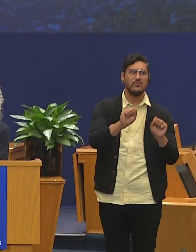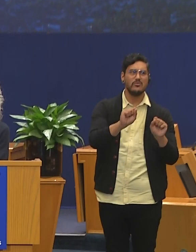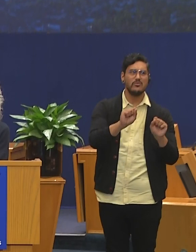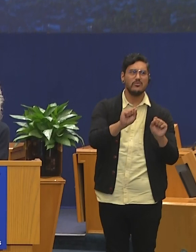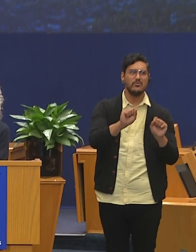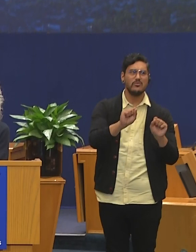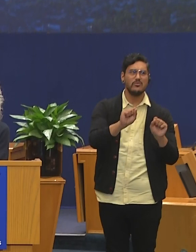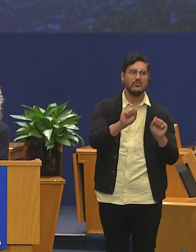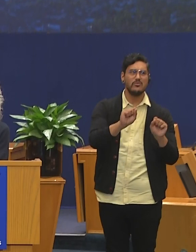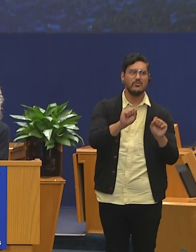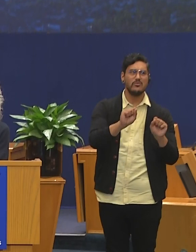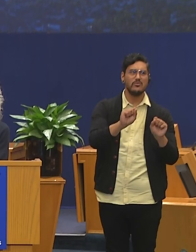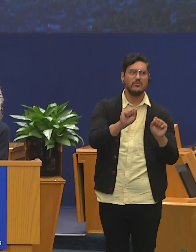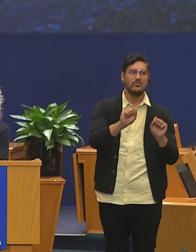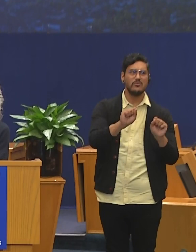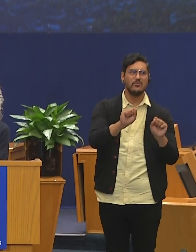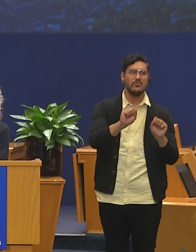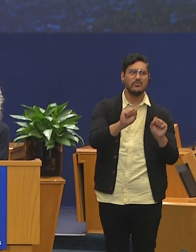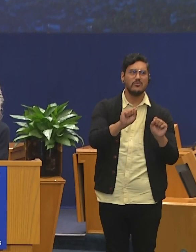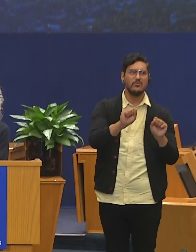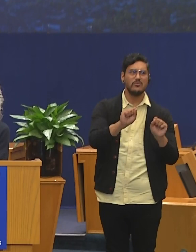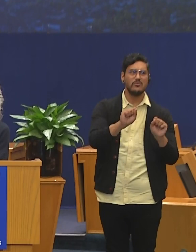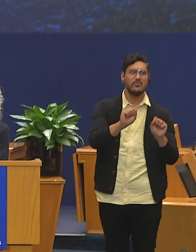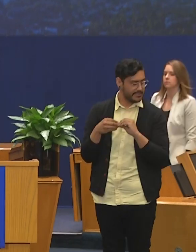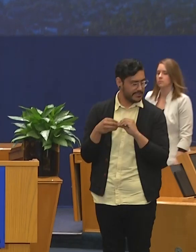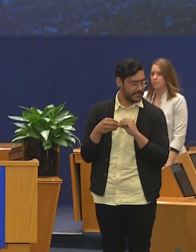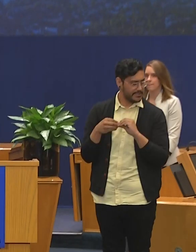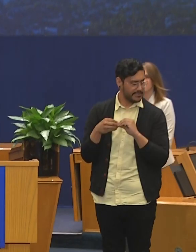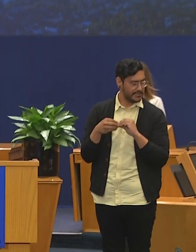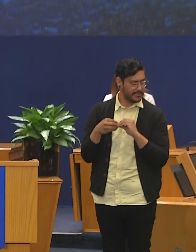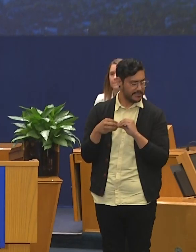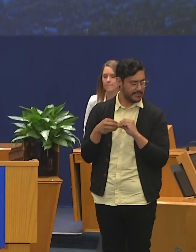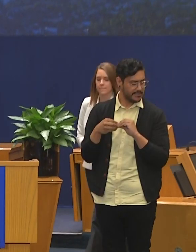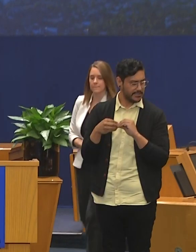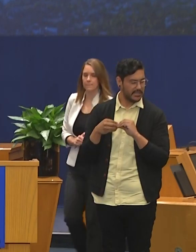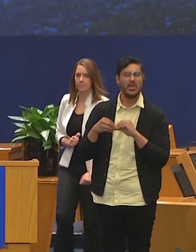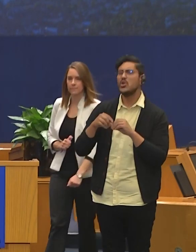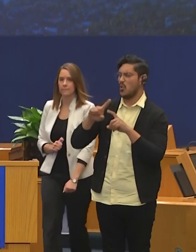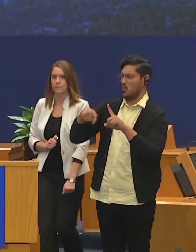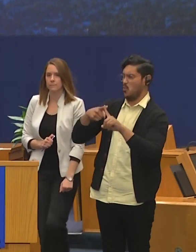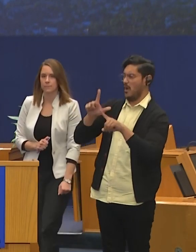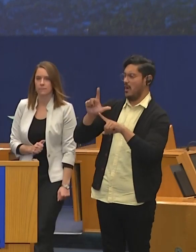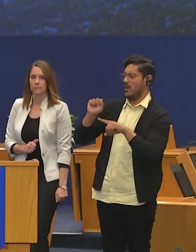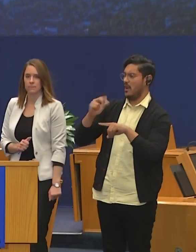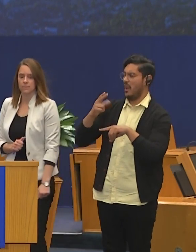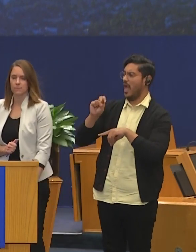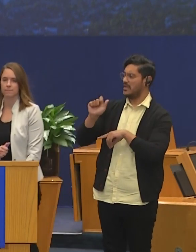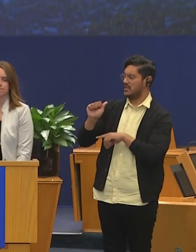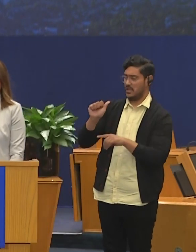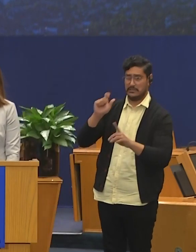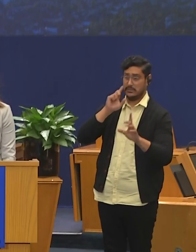NUMBER. AT WHAT POINT DID LAHSA AND